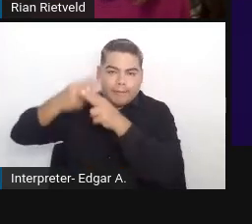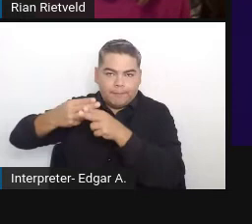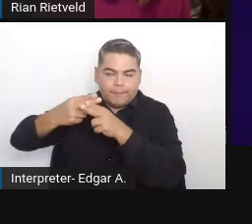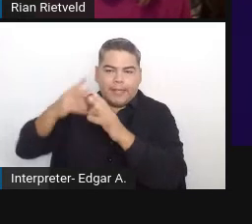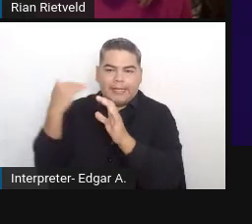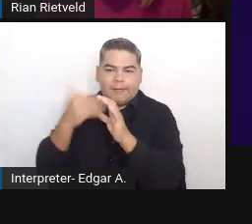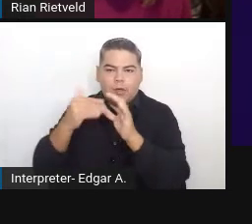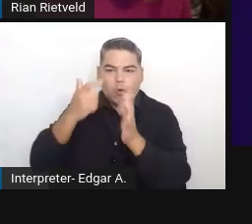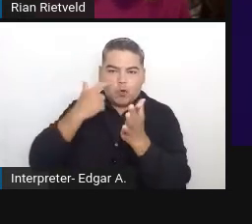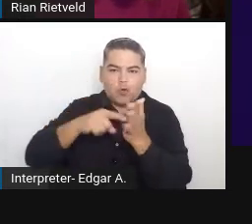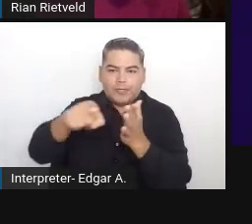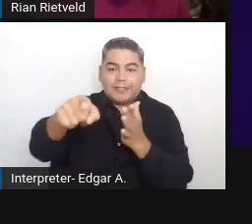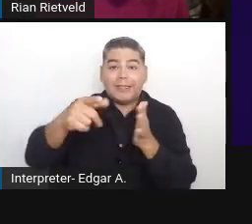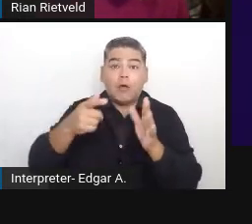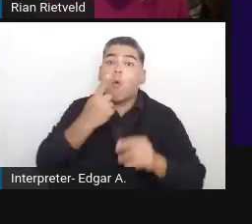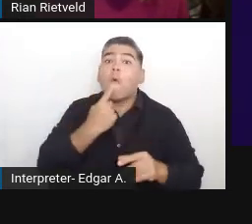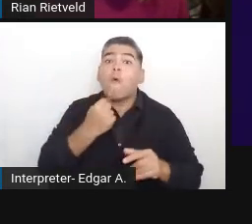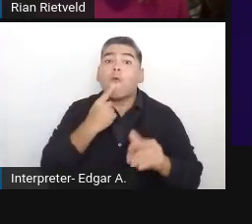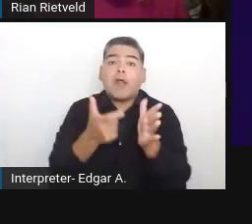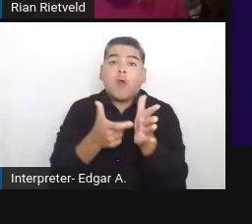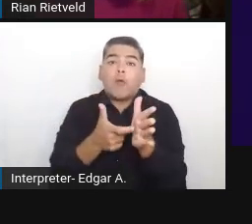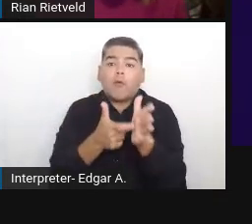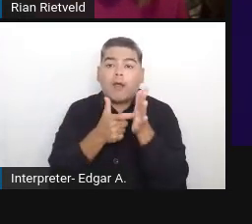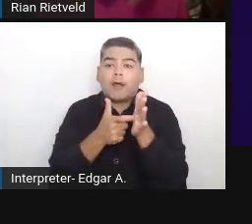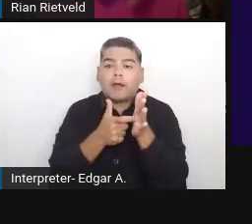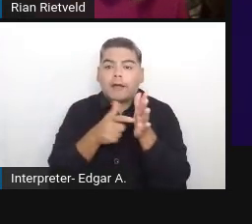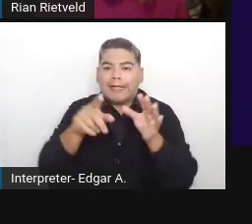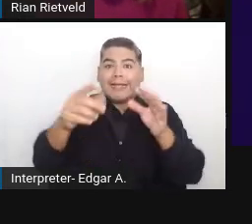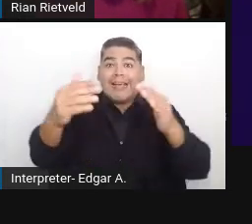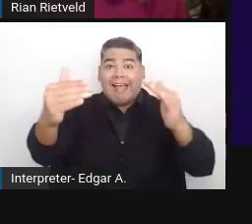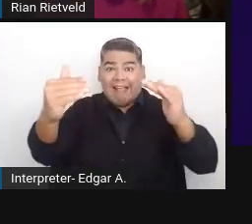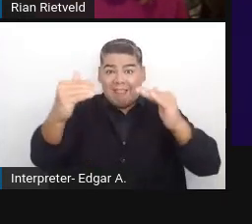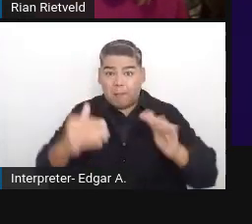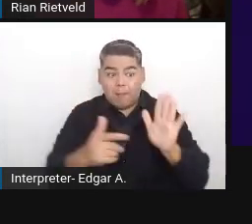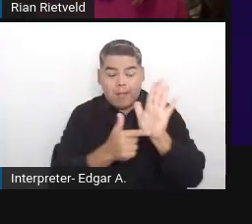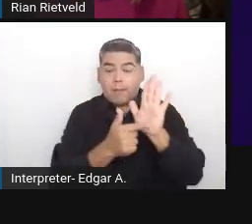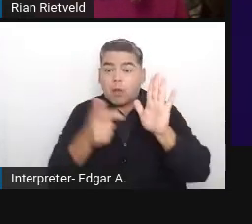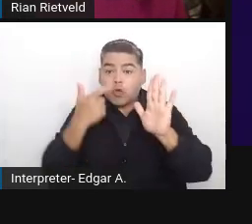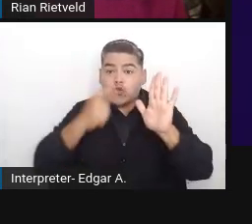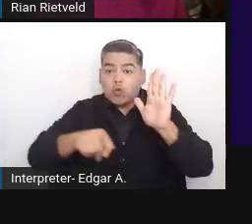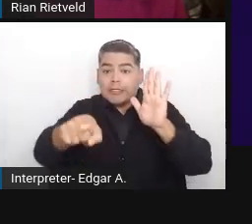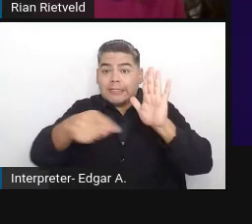We will use your email address only to send you the newsletter and subscribe button.